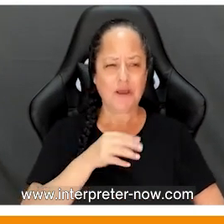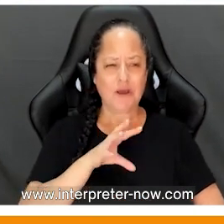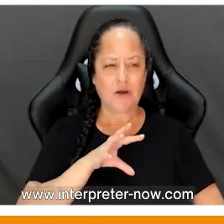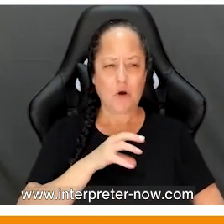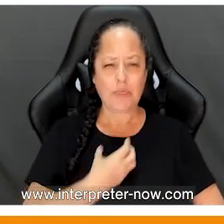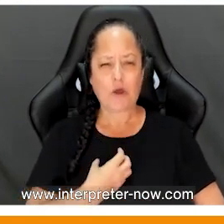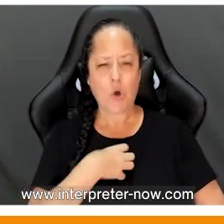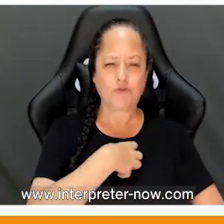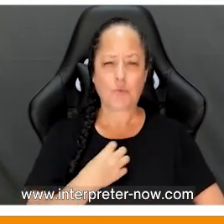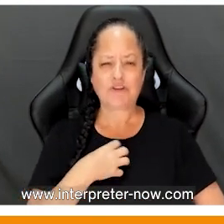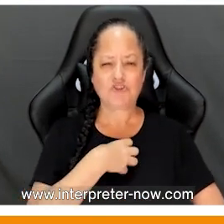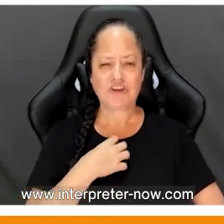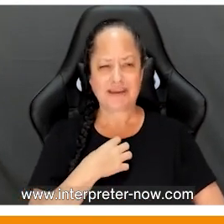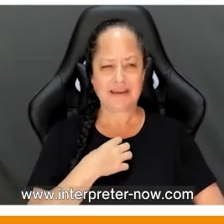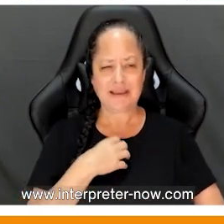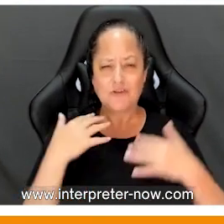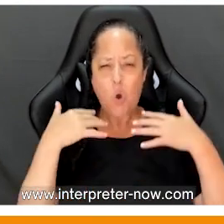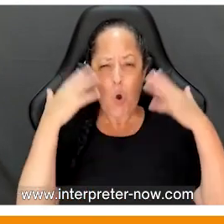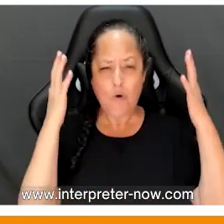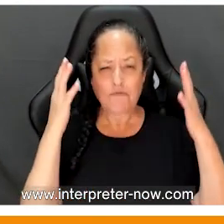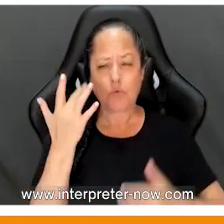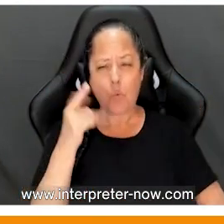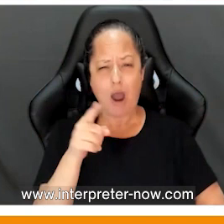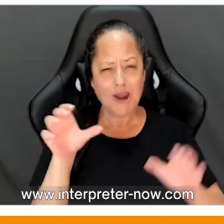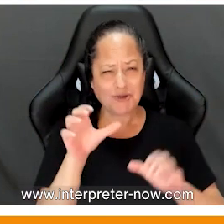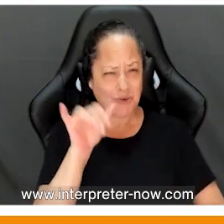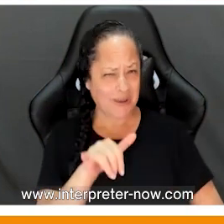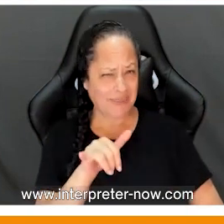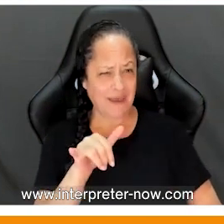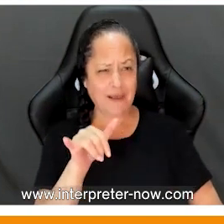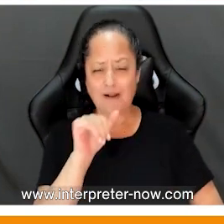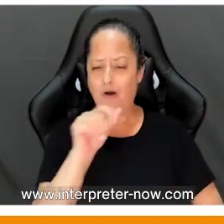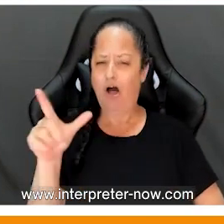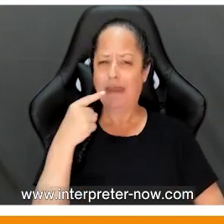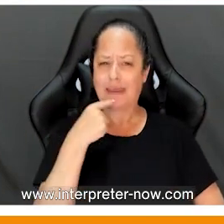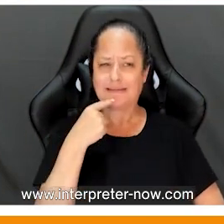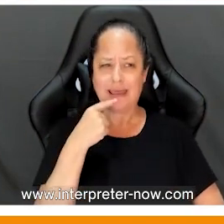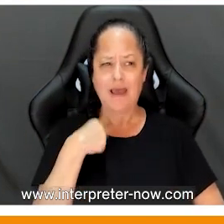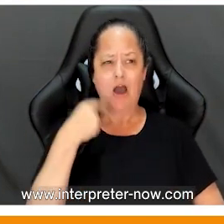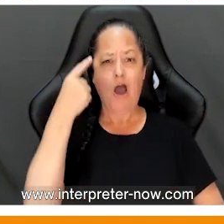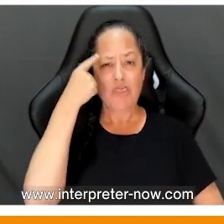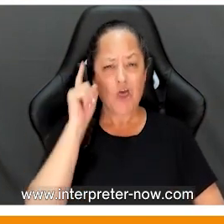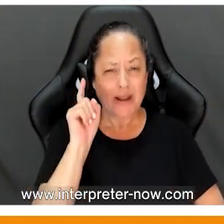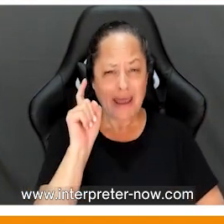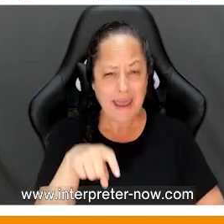And she asked me such a simple question that I couldn't even answer. She was like, "Okay, it's overwhelming. So why are you doing it?"